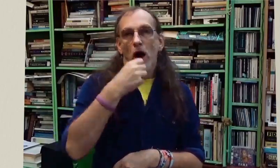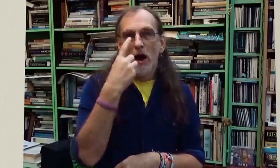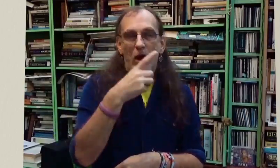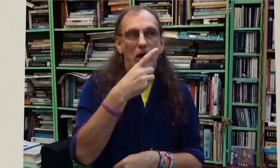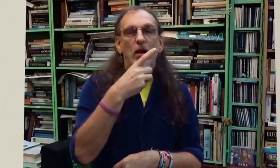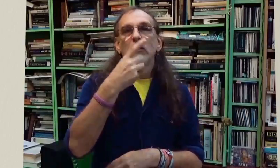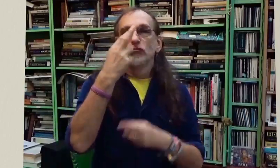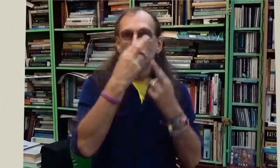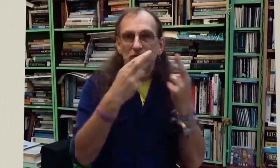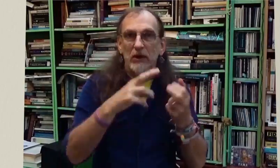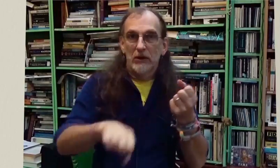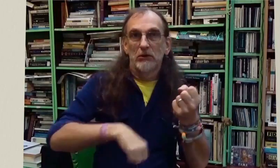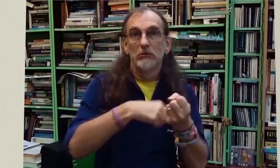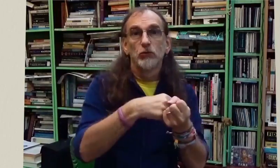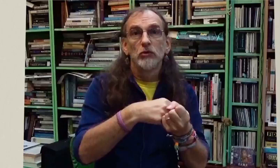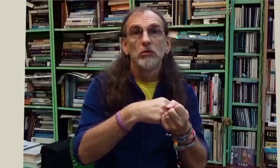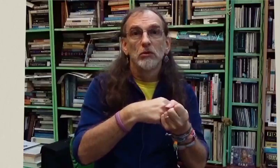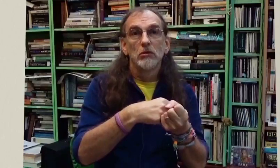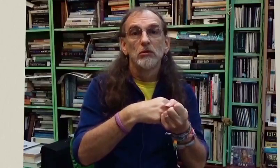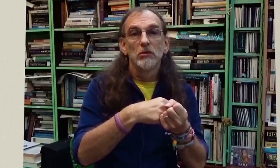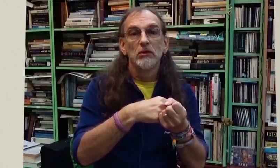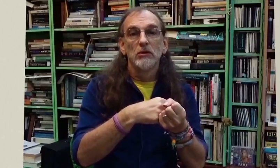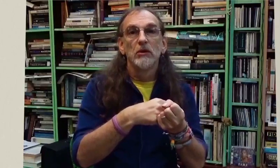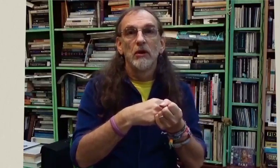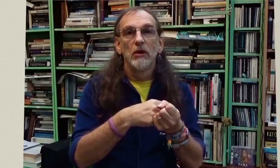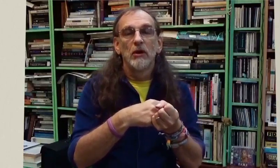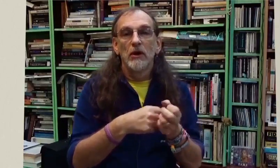To offer mutual affirmation and support.